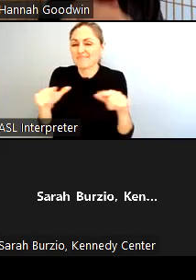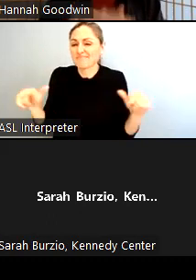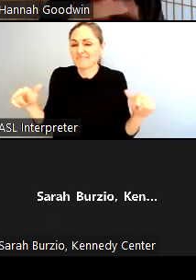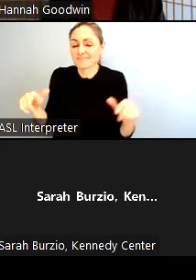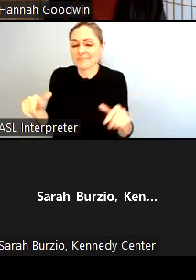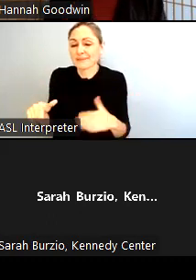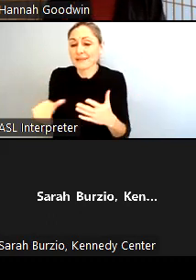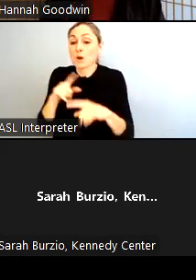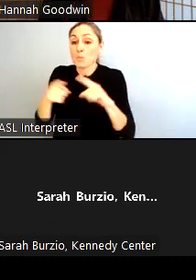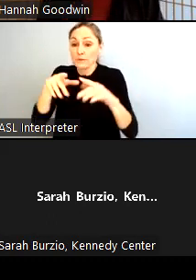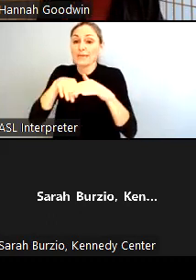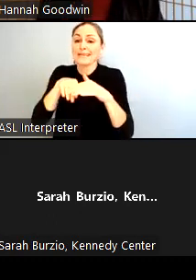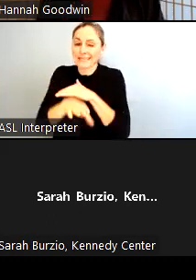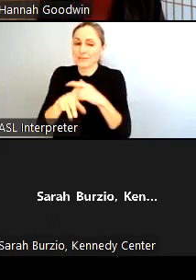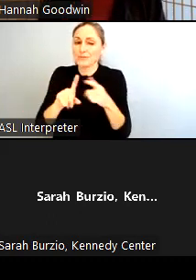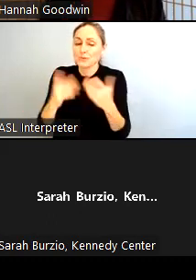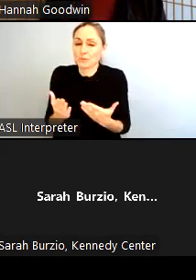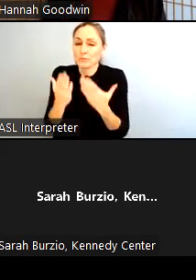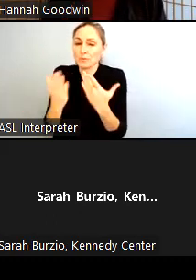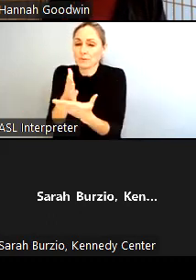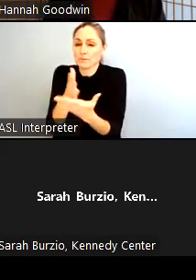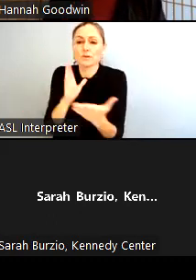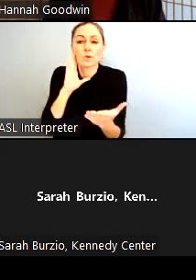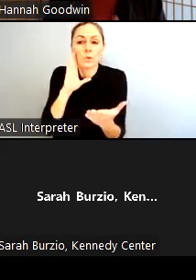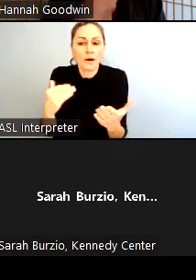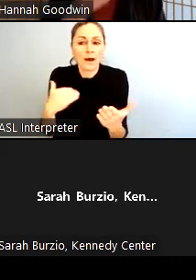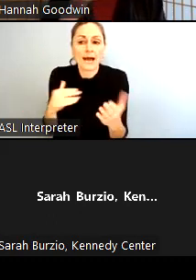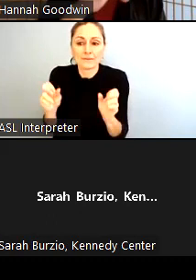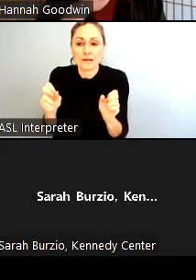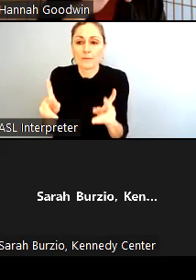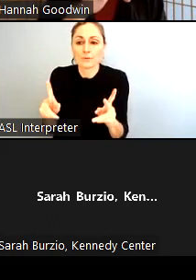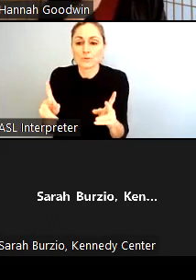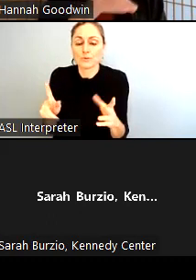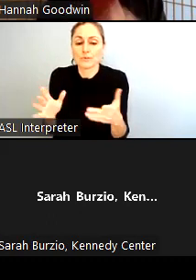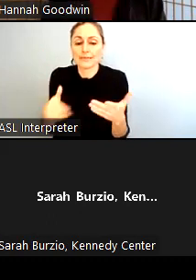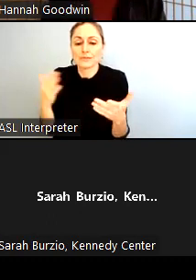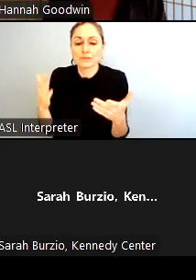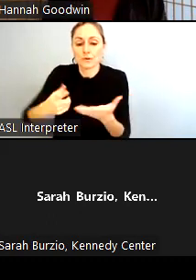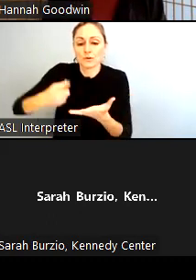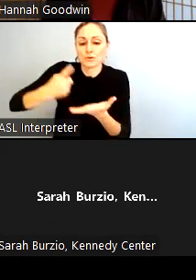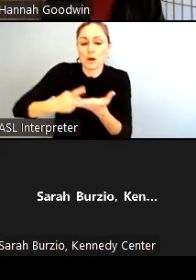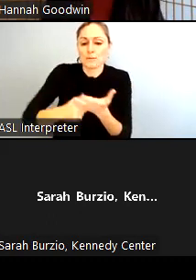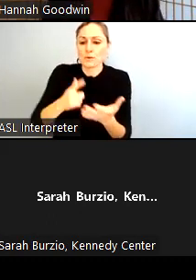When you get into the proposal part, you'll have an opportunity to talk about who your audience is,